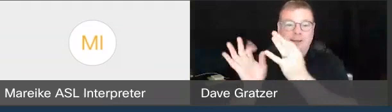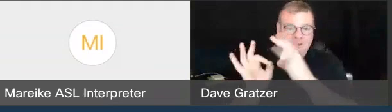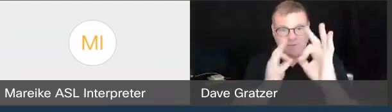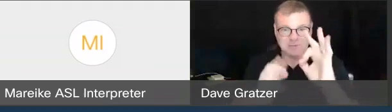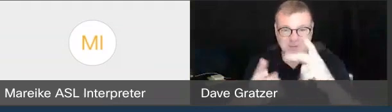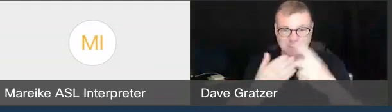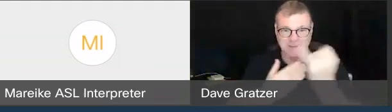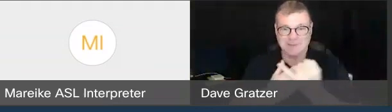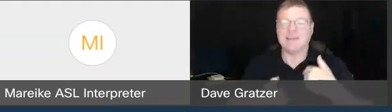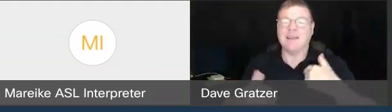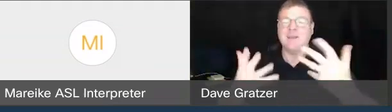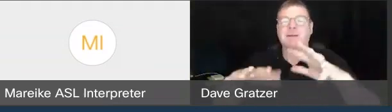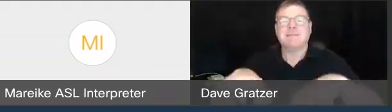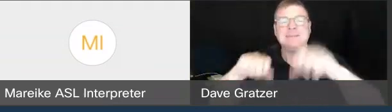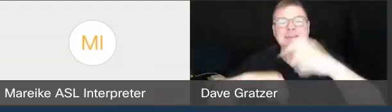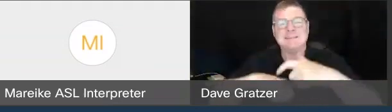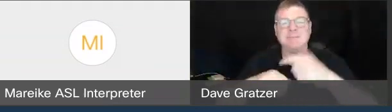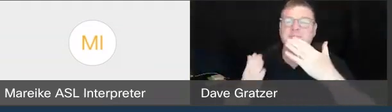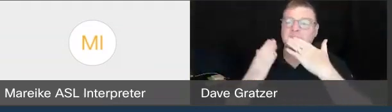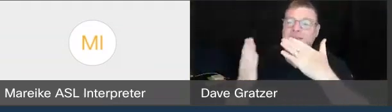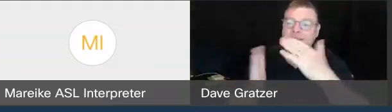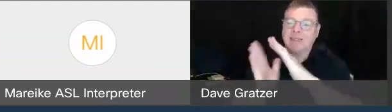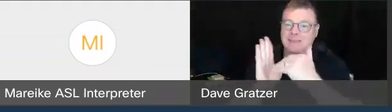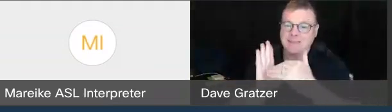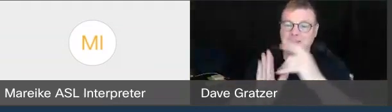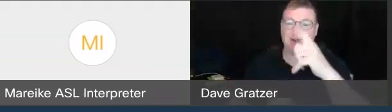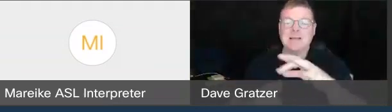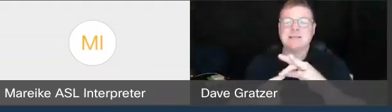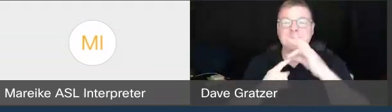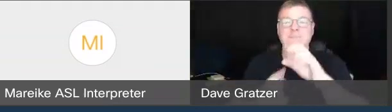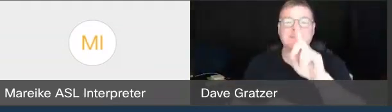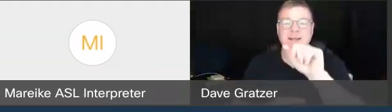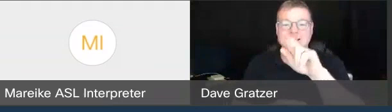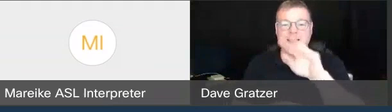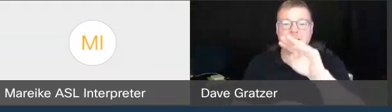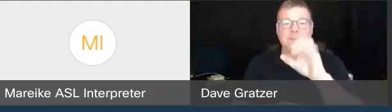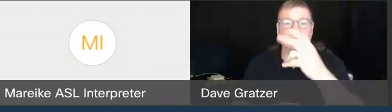I want to take a moment to thank the GAIN Center, particularly Dan Abreu, Michelle Saunders and Sam